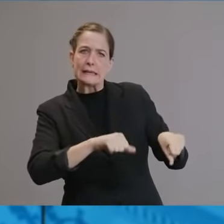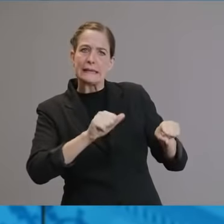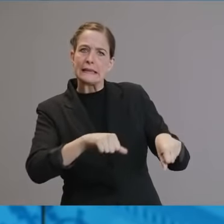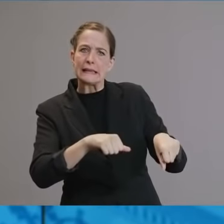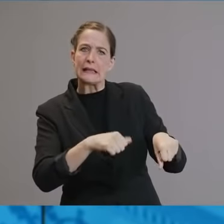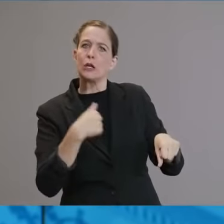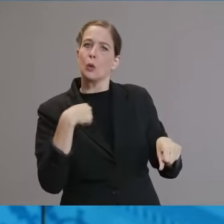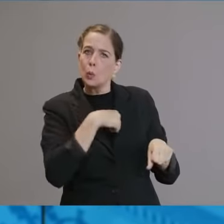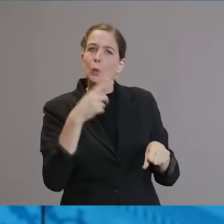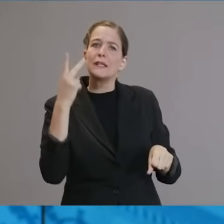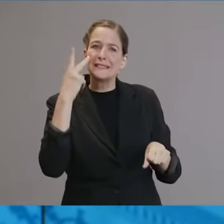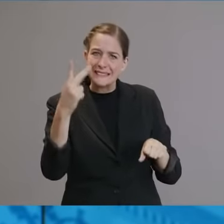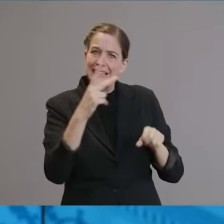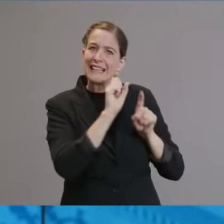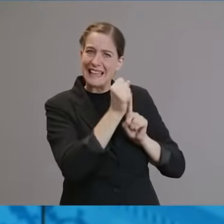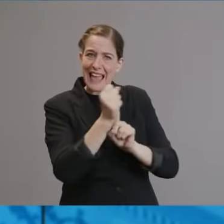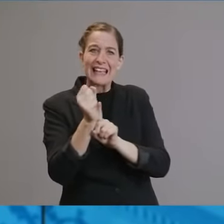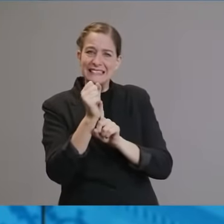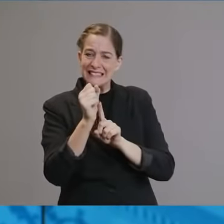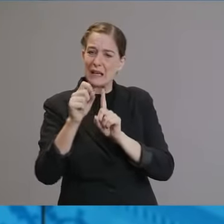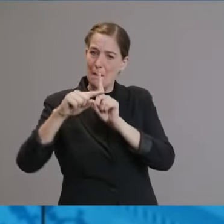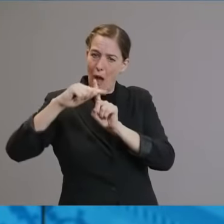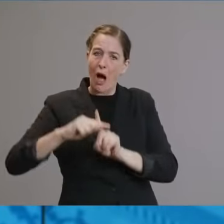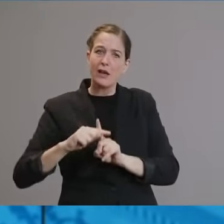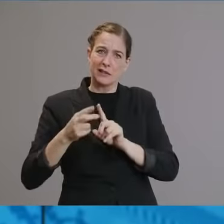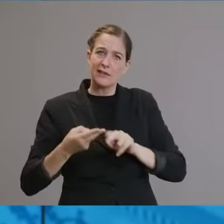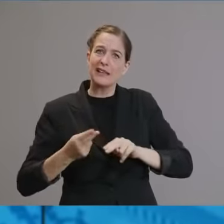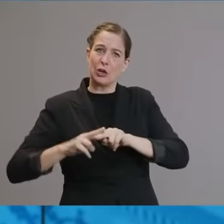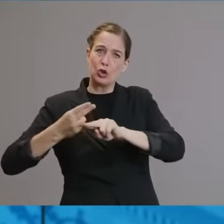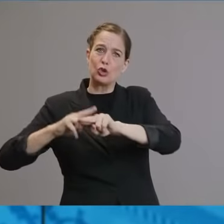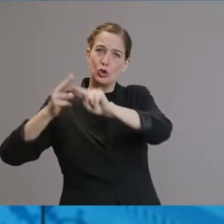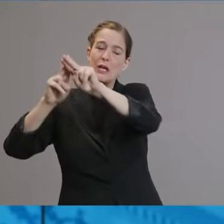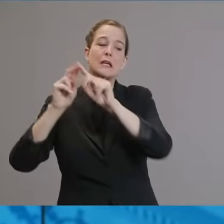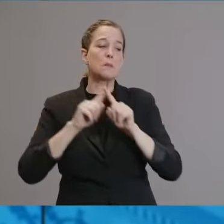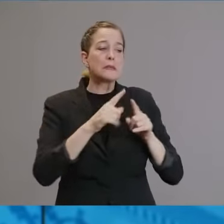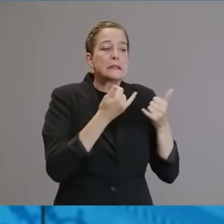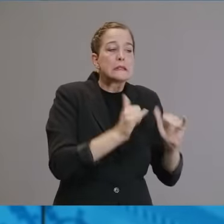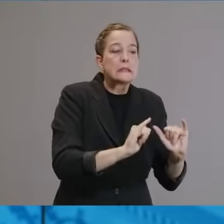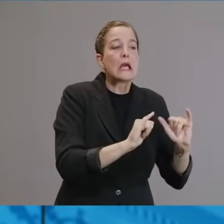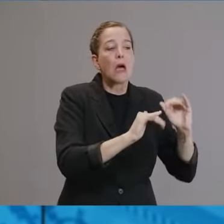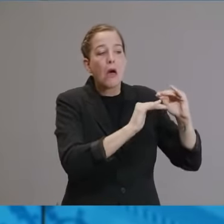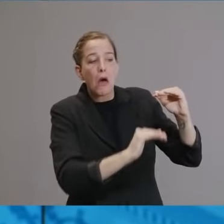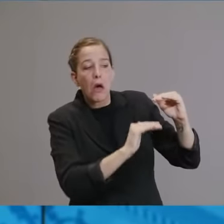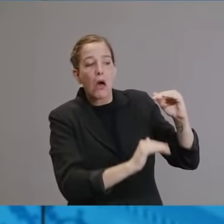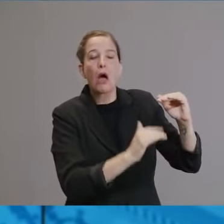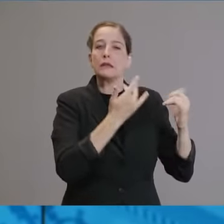WE POINTED OUT VERY CLEARLY WE DO HAVE HOSPITAL CAPACITY BEYOND THAT AND THAT'S WHAT IS MOST